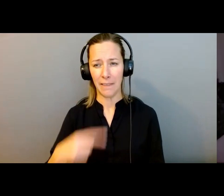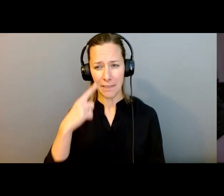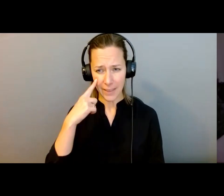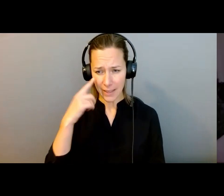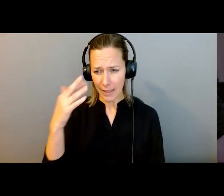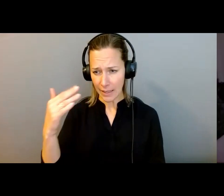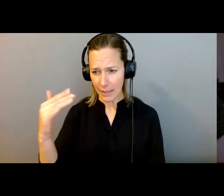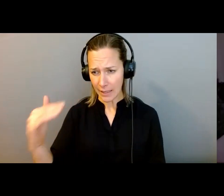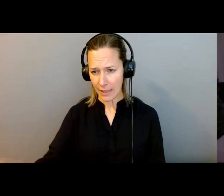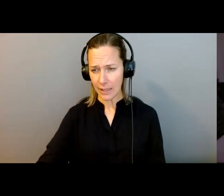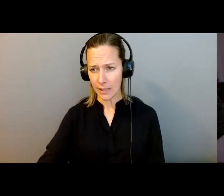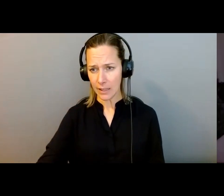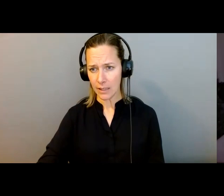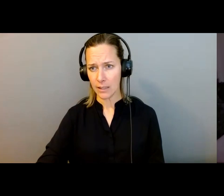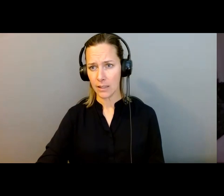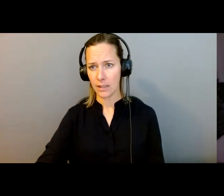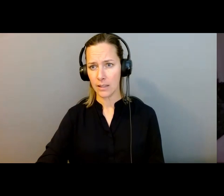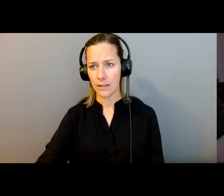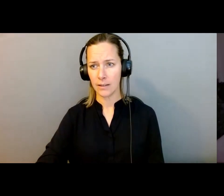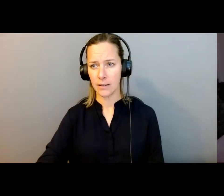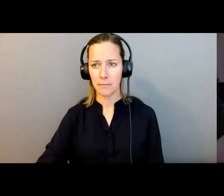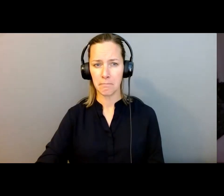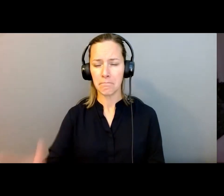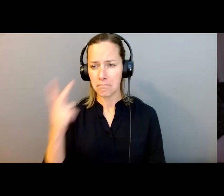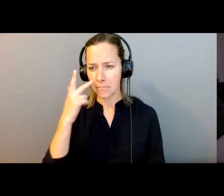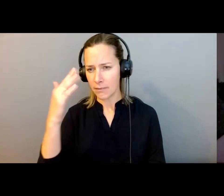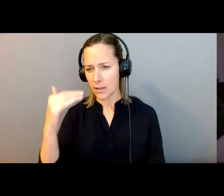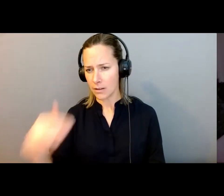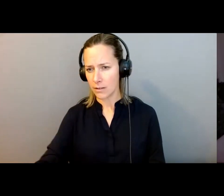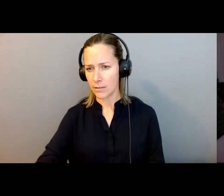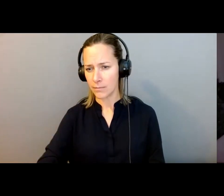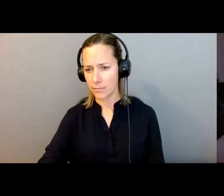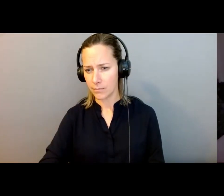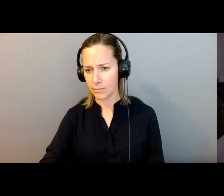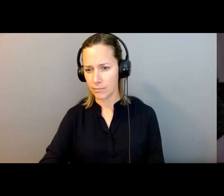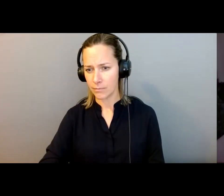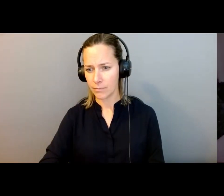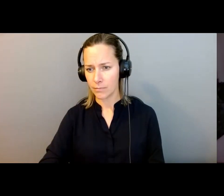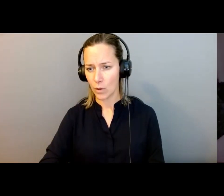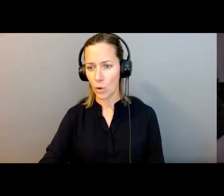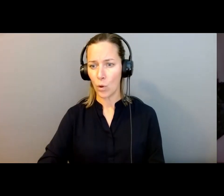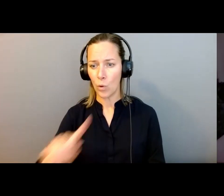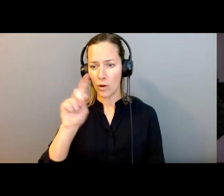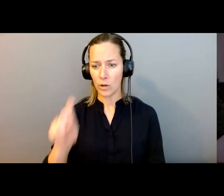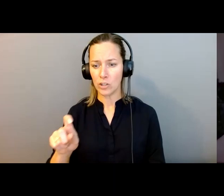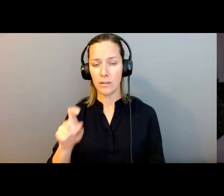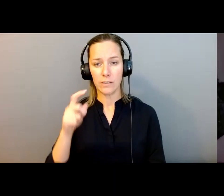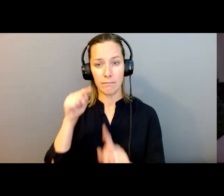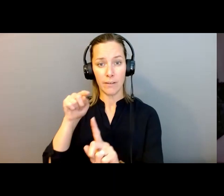I think -- let me see if I can find it. One question was for Fran at the start. How can